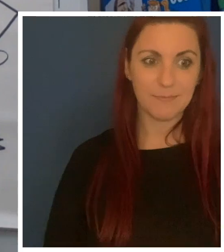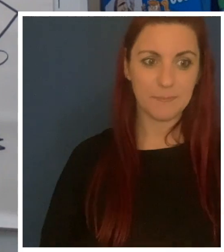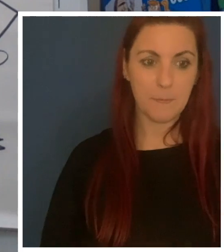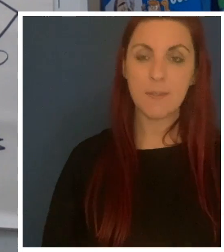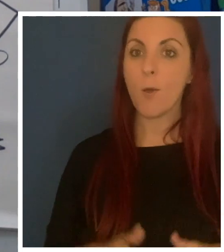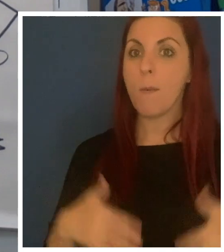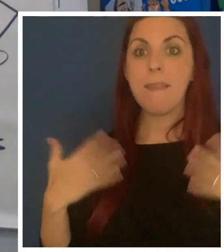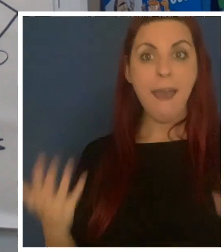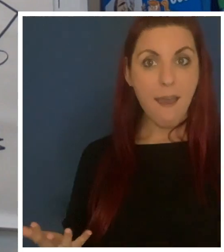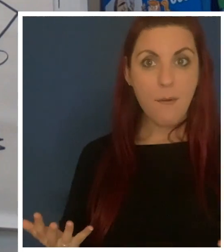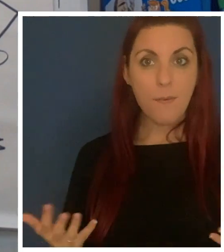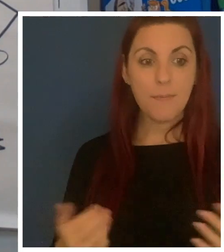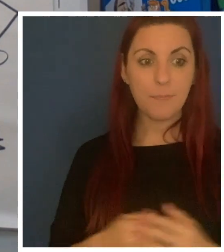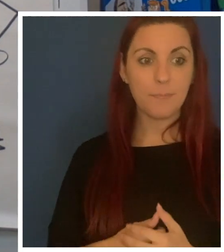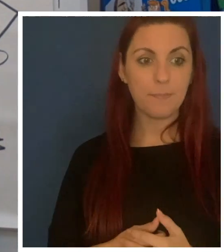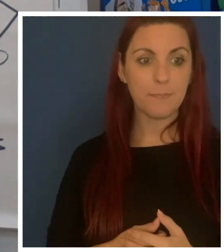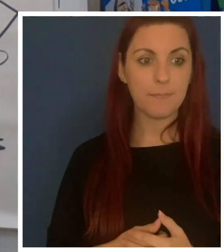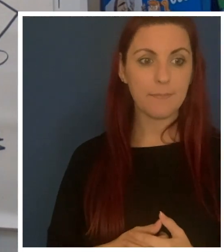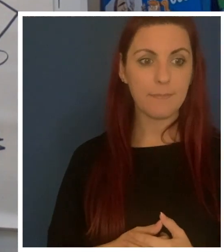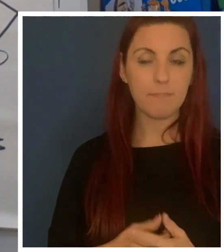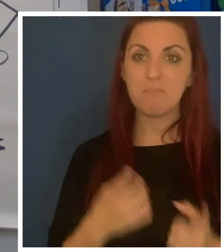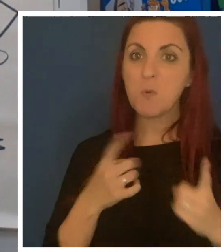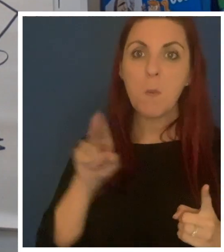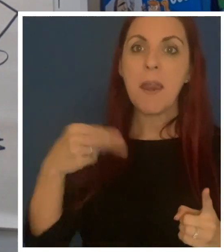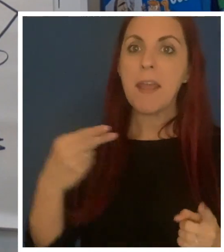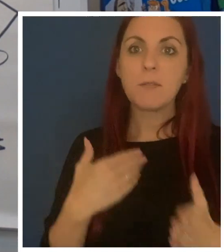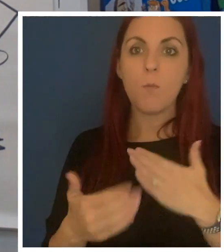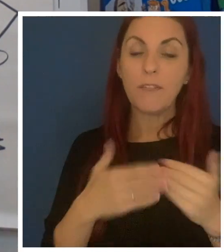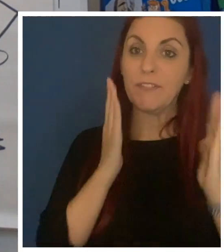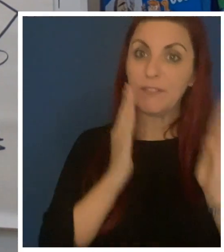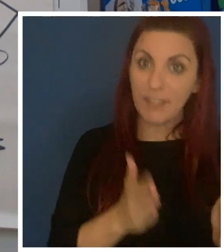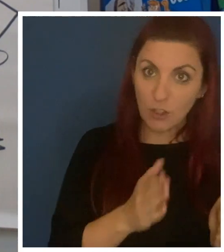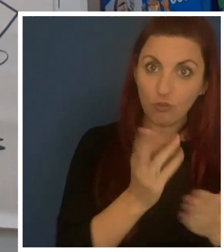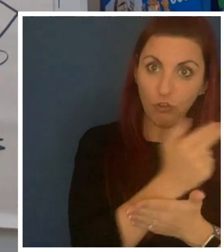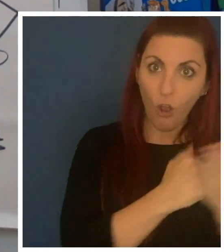Okay, so now we've drawn Guzzler and we've drawn Sparkie the